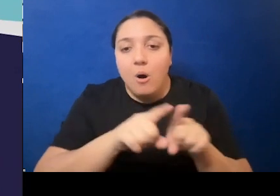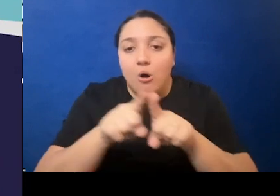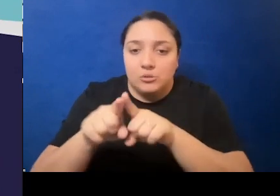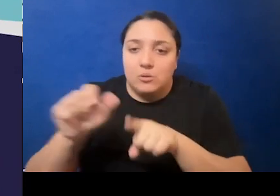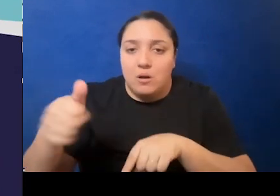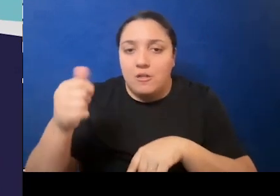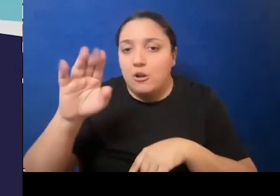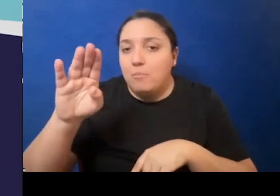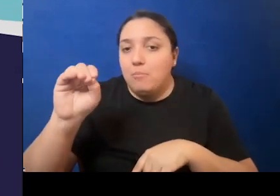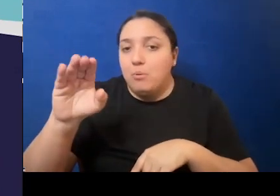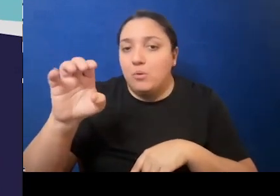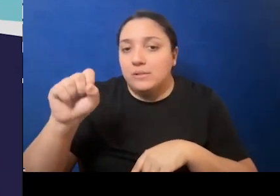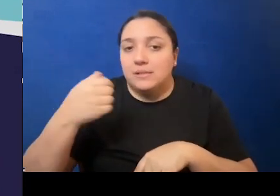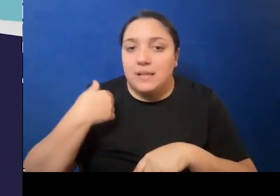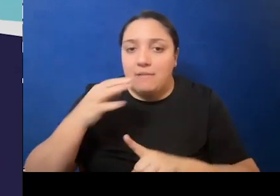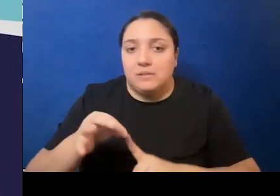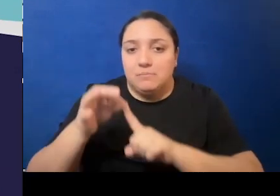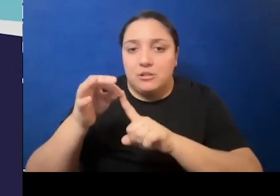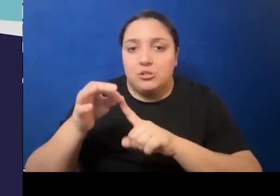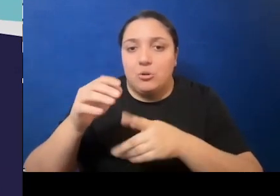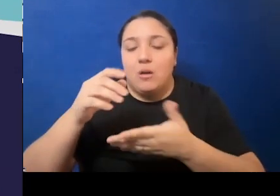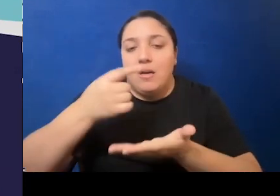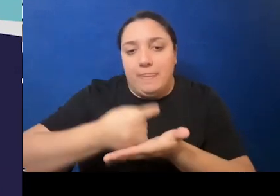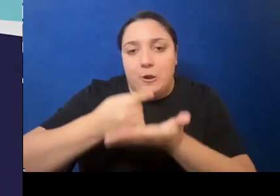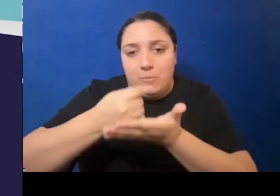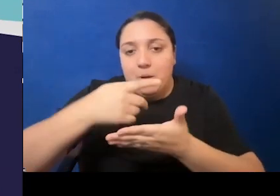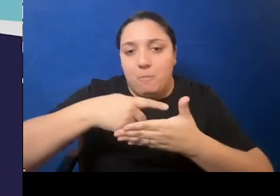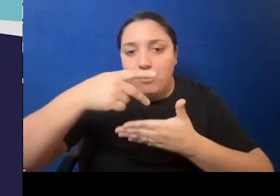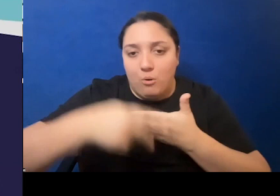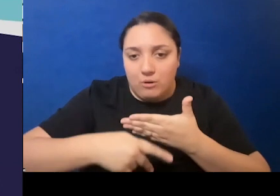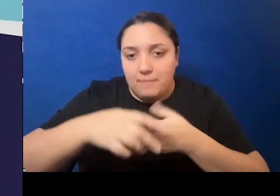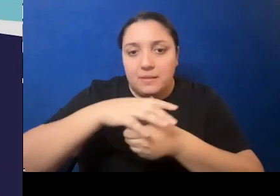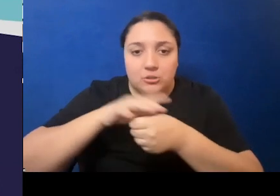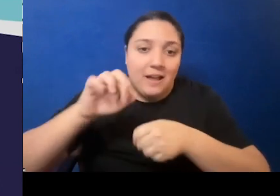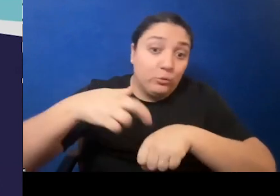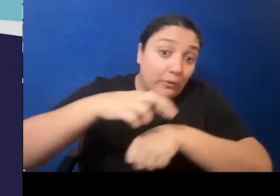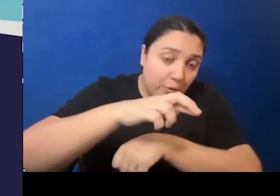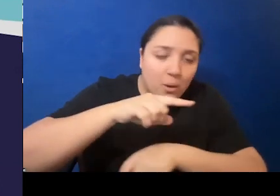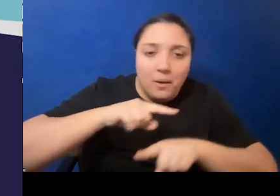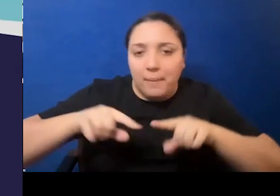SPECIAL THERAPEUTIC PROGRAMS TO REFER OUT TO.